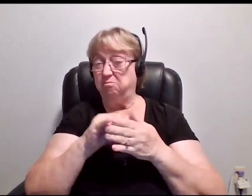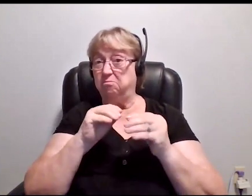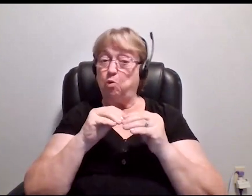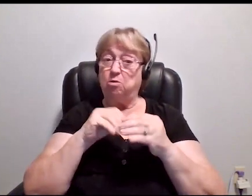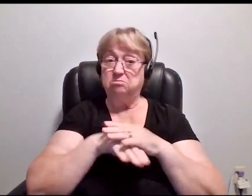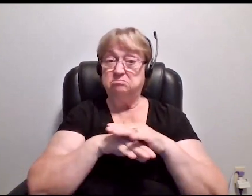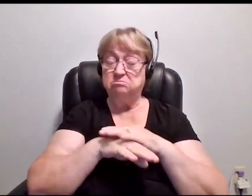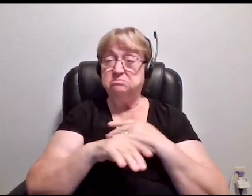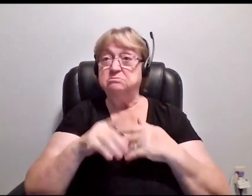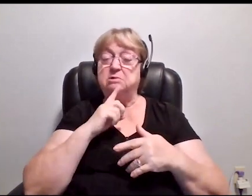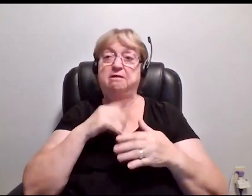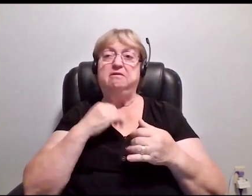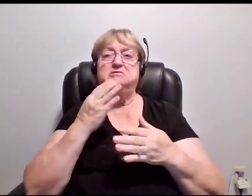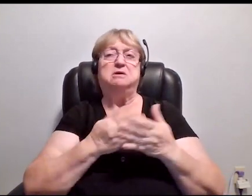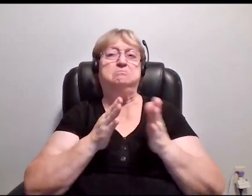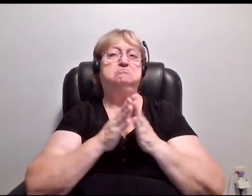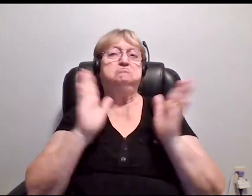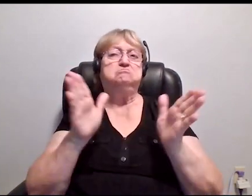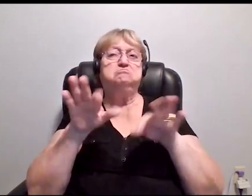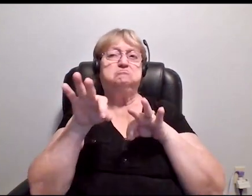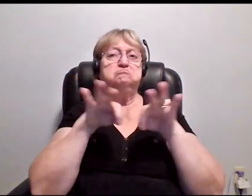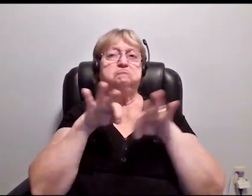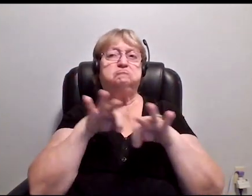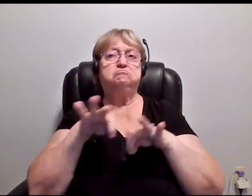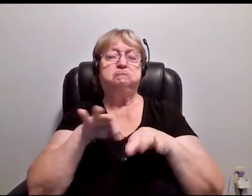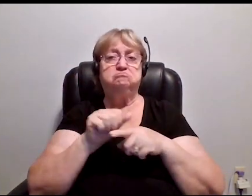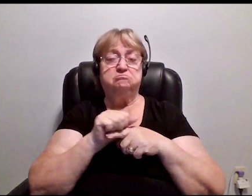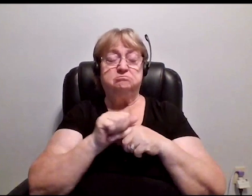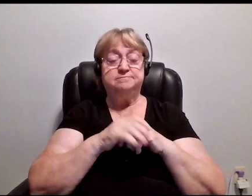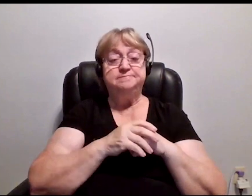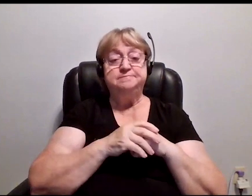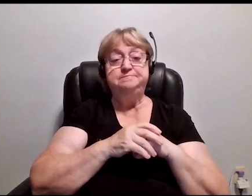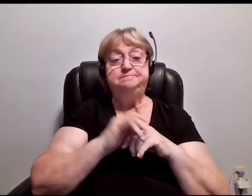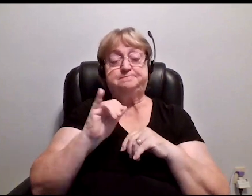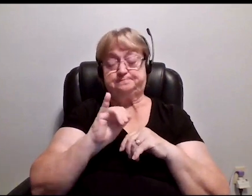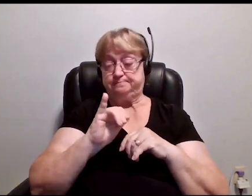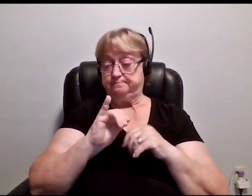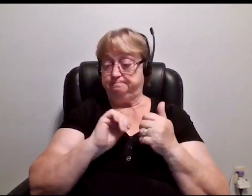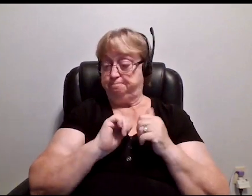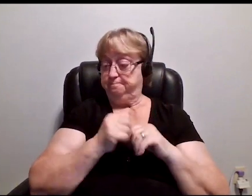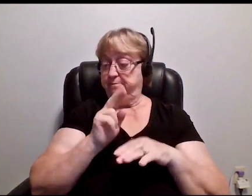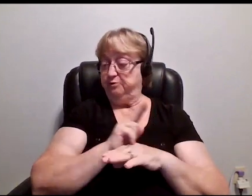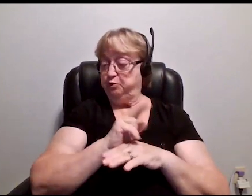Then finally, there were some general instructional practices. These were things like how to use universal design for learning